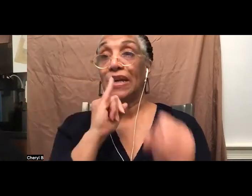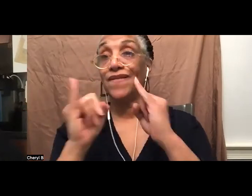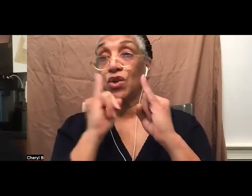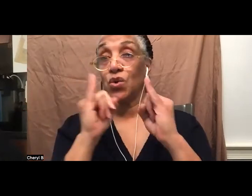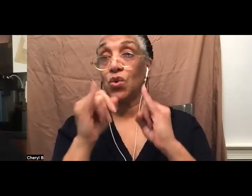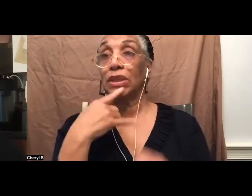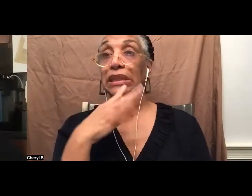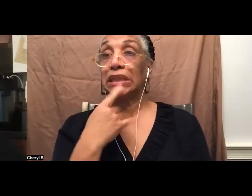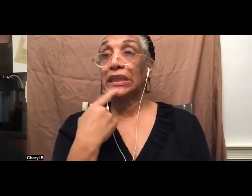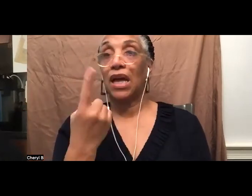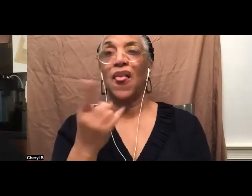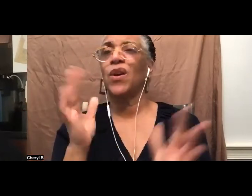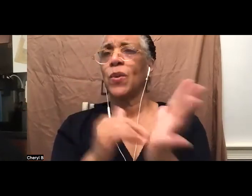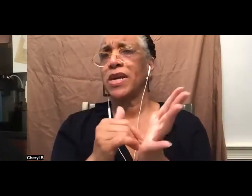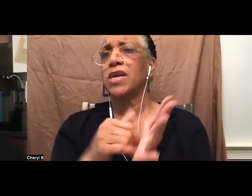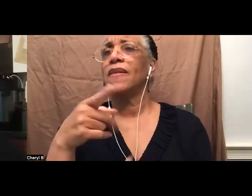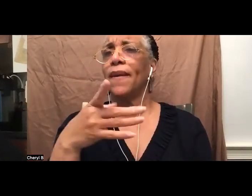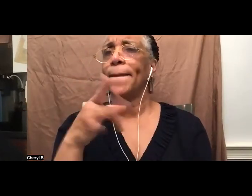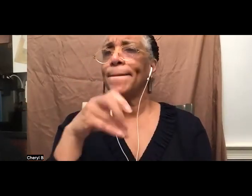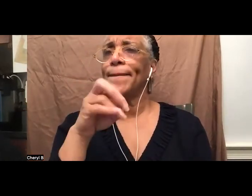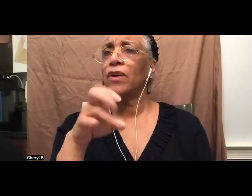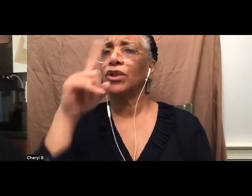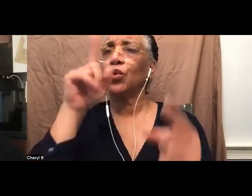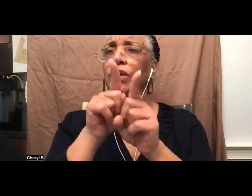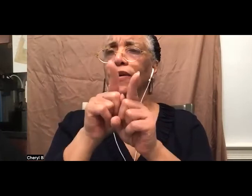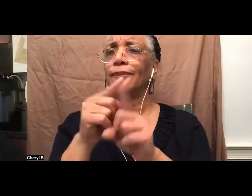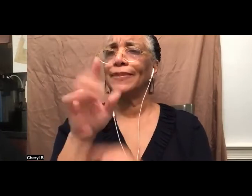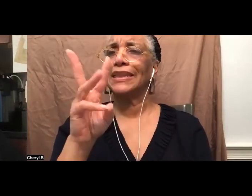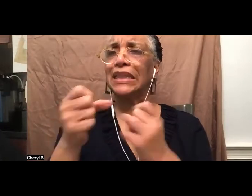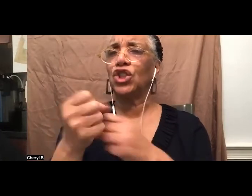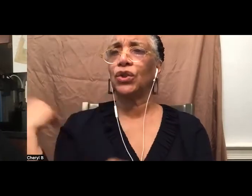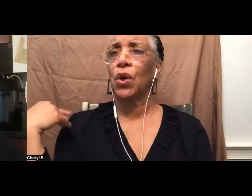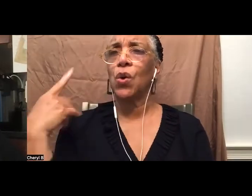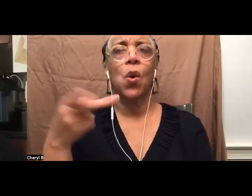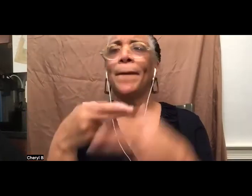repeat of the Paris agreement from six years ago where there was only a brief mention in the preamble